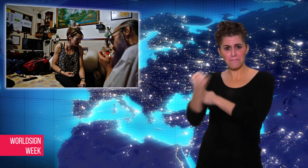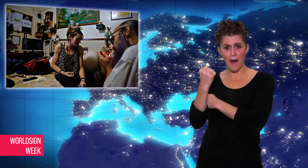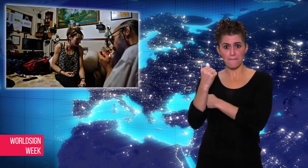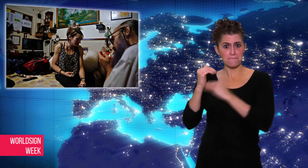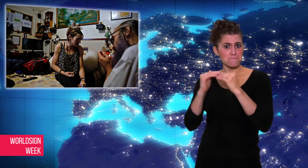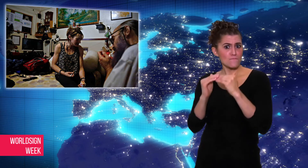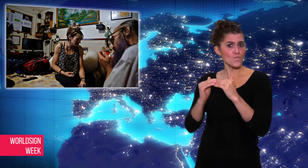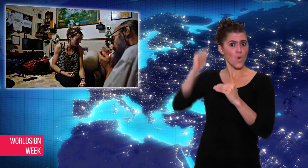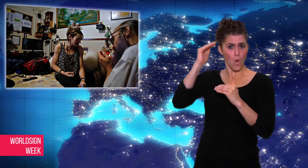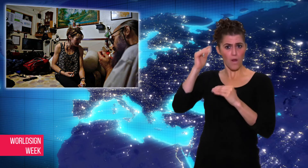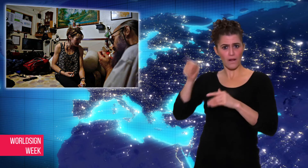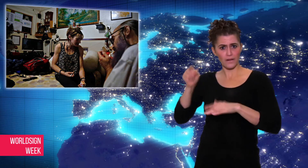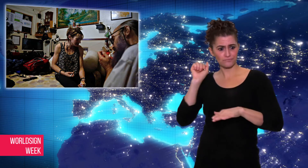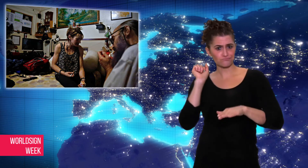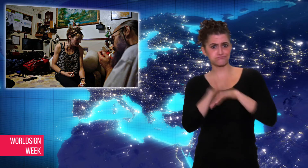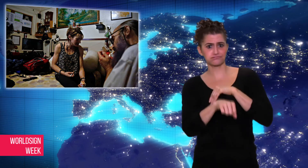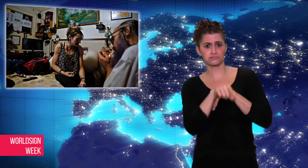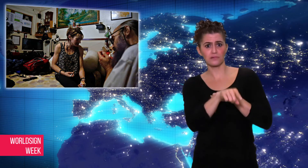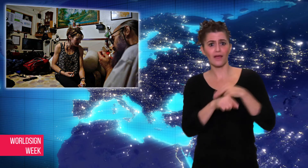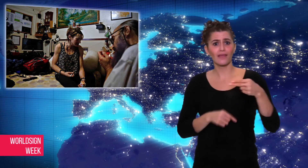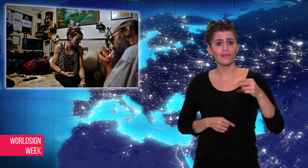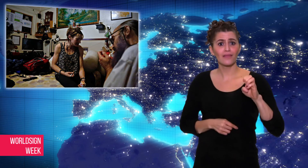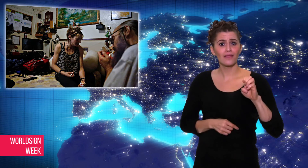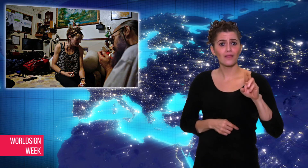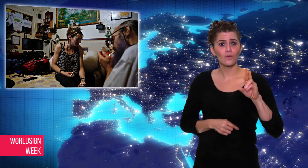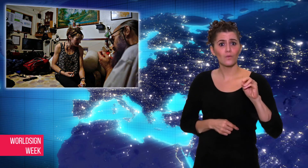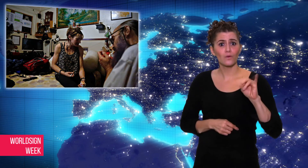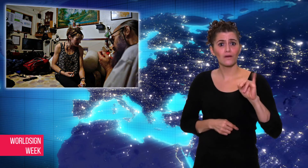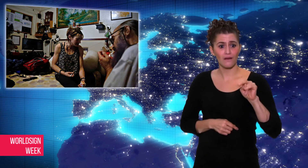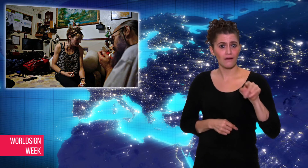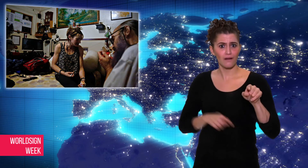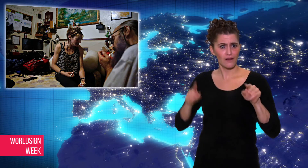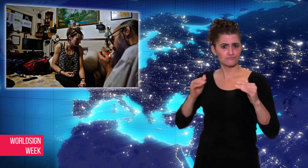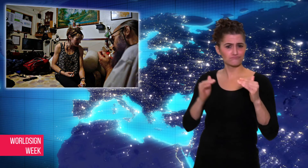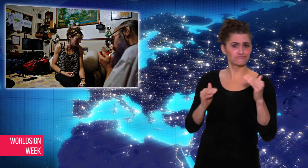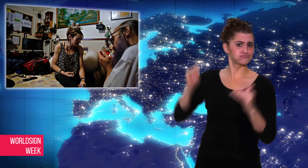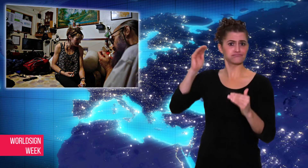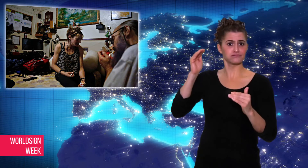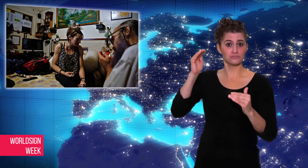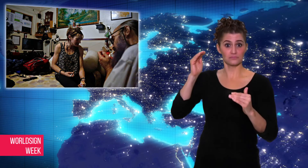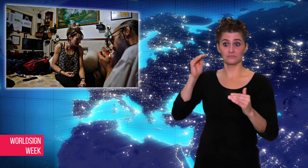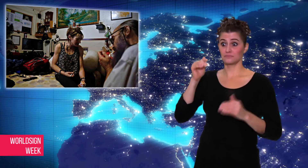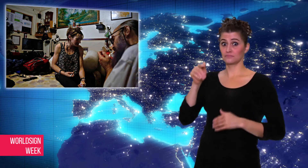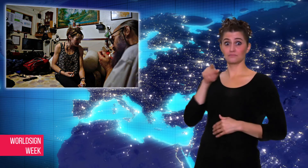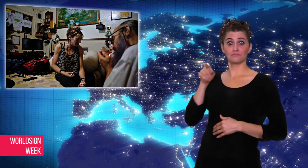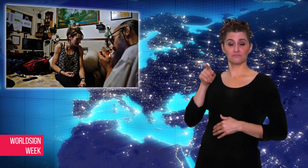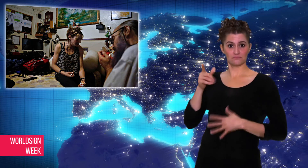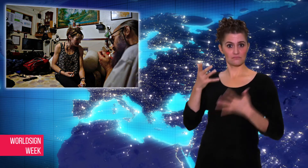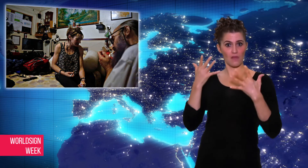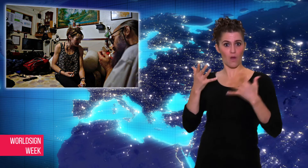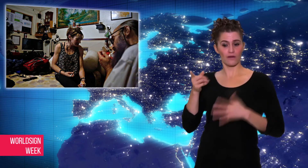heroin suppliers mix in fentanyl and